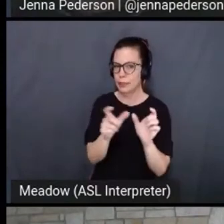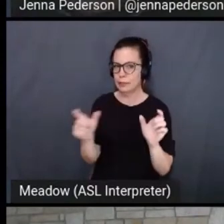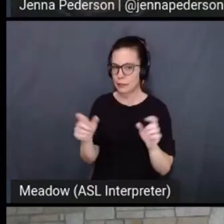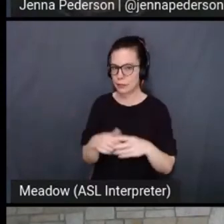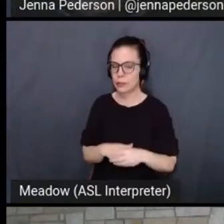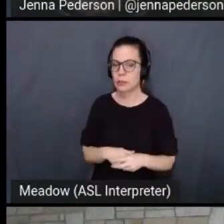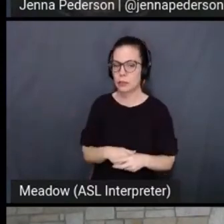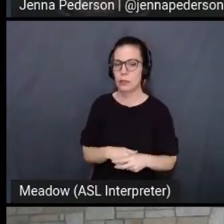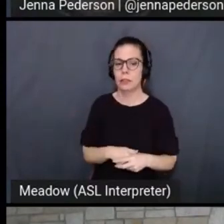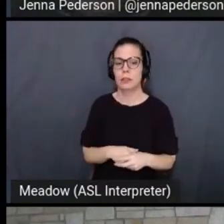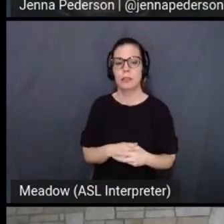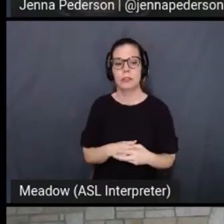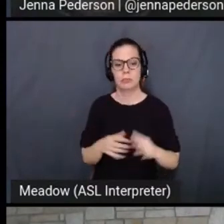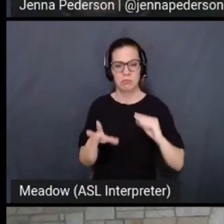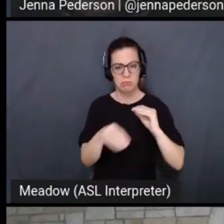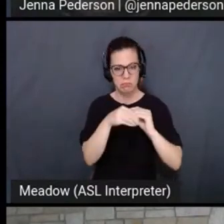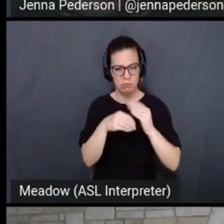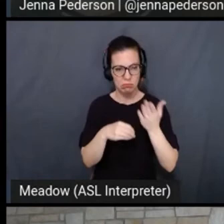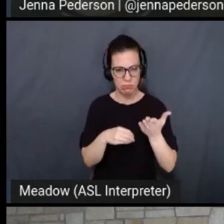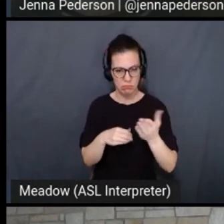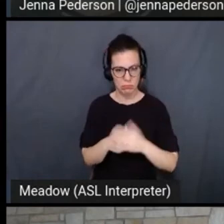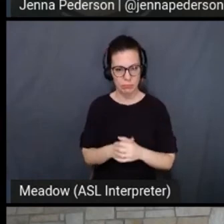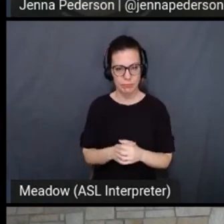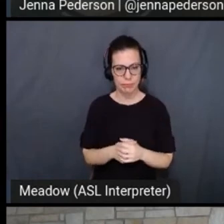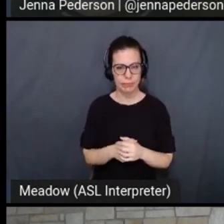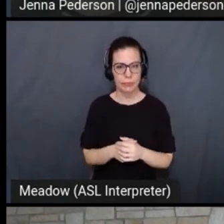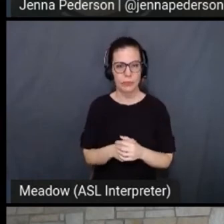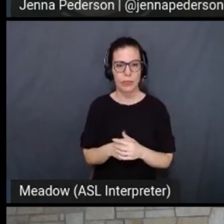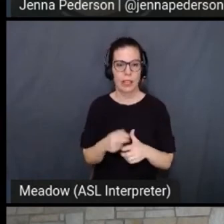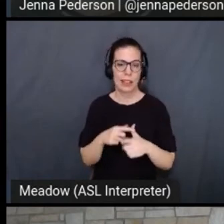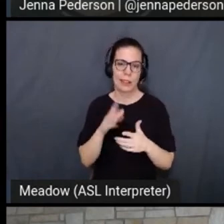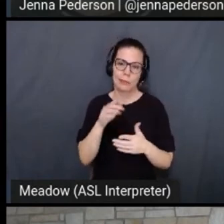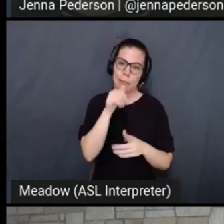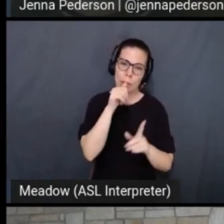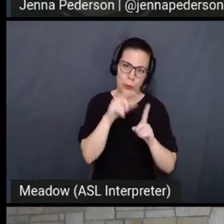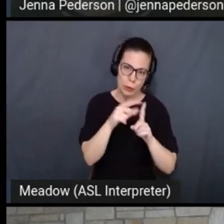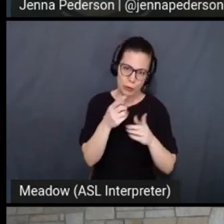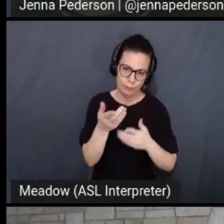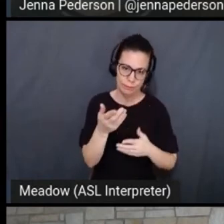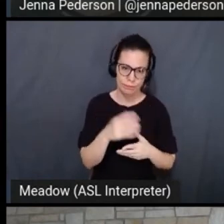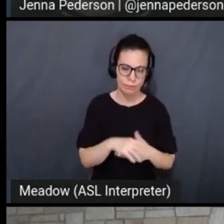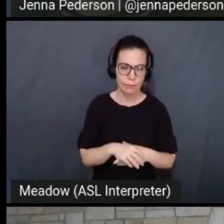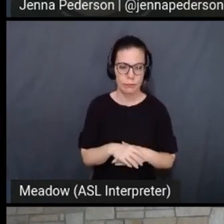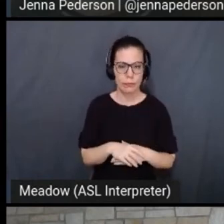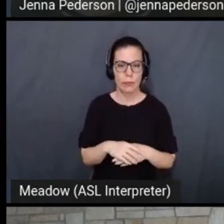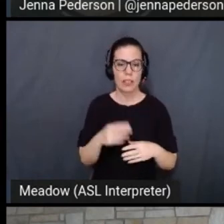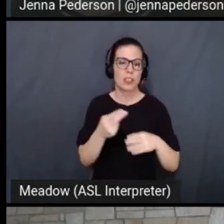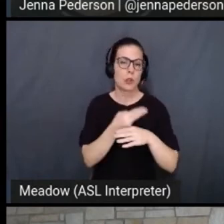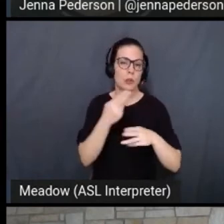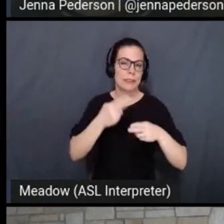And then just put that in and then put your password and then the username is whatever you have for username,